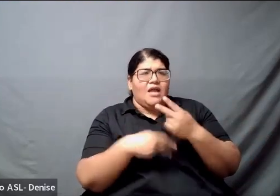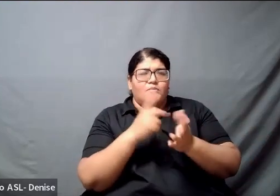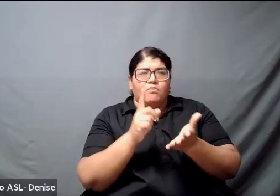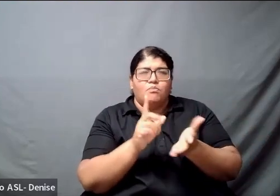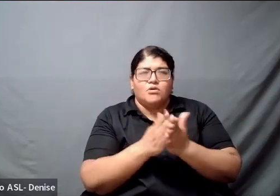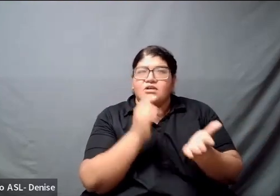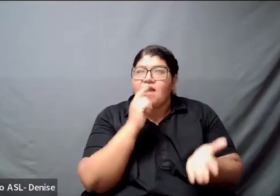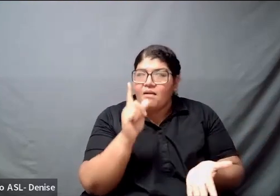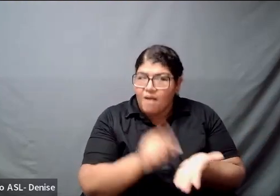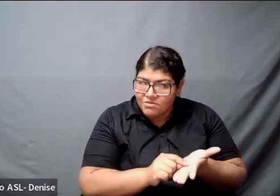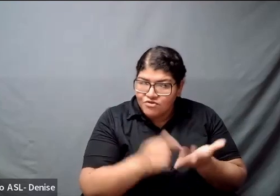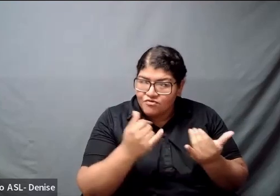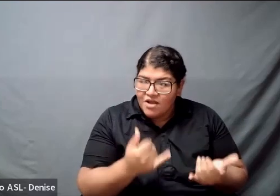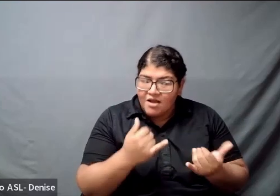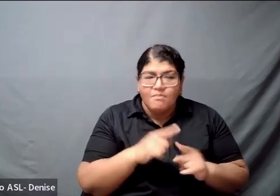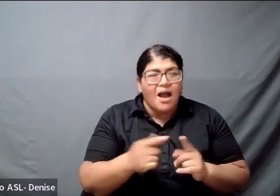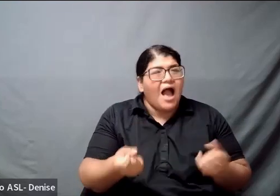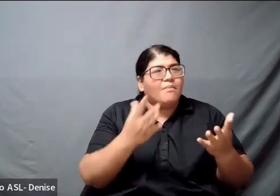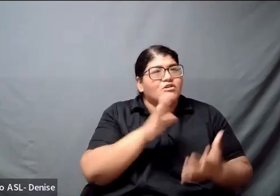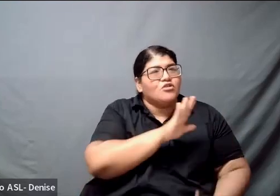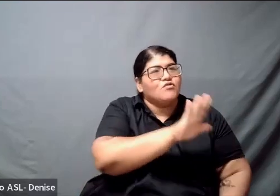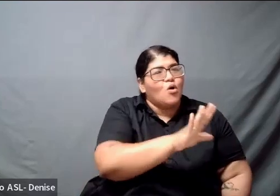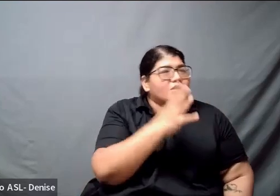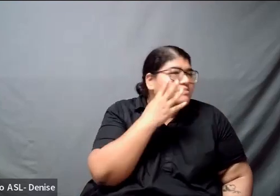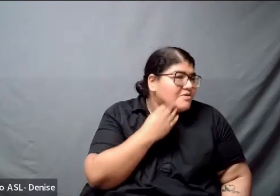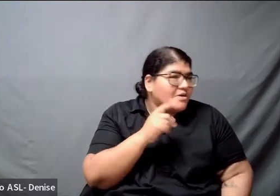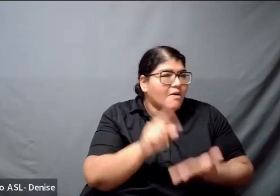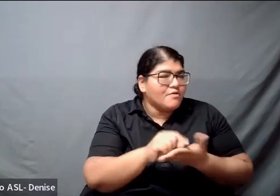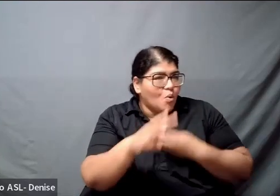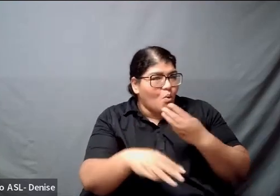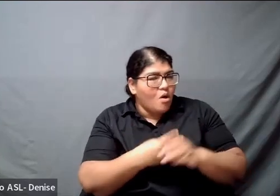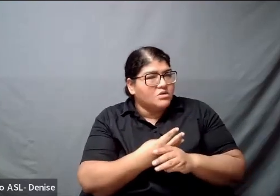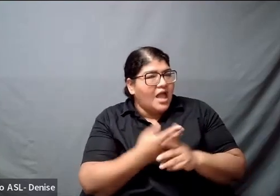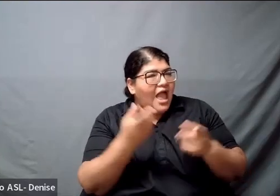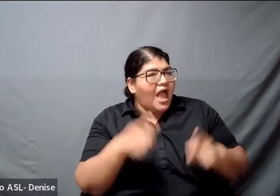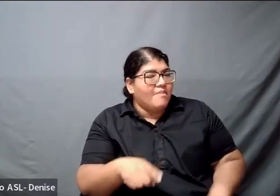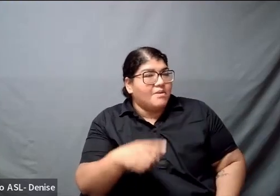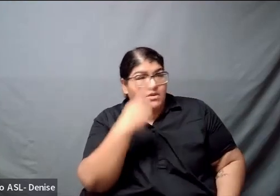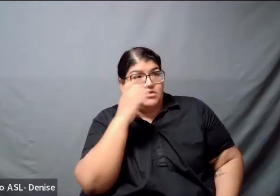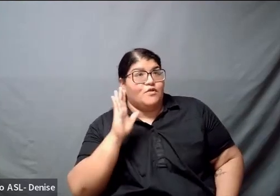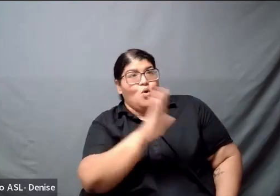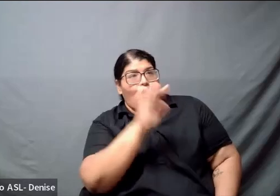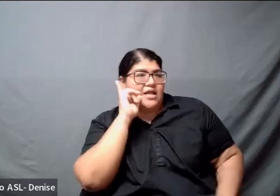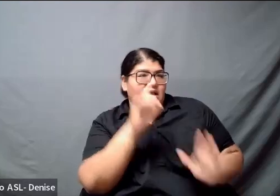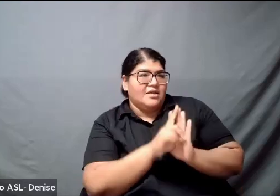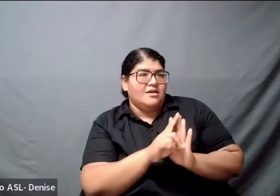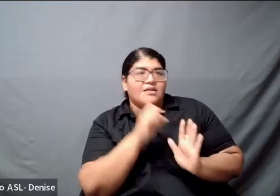but how much of your experience in the publishing world has been because of your identities, not because of the story that you wrote,